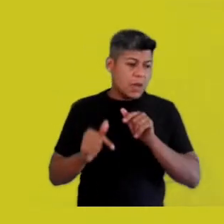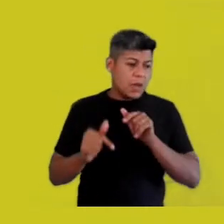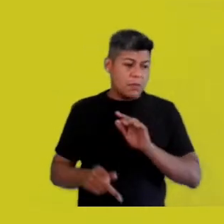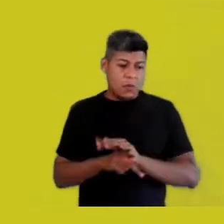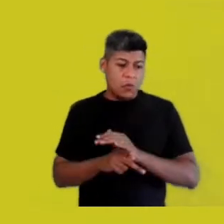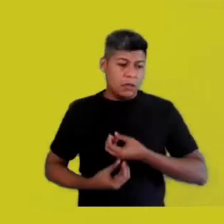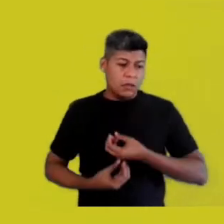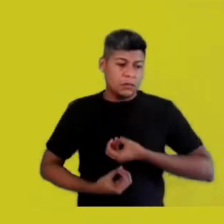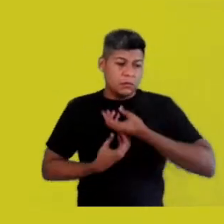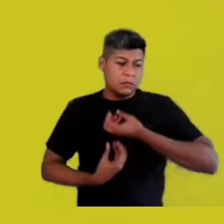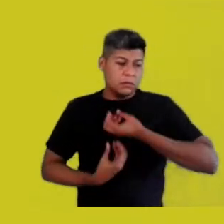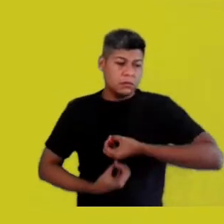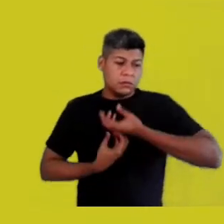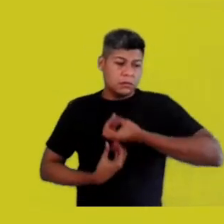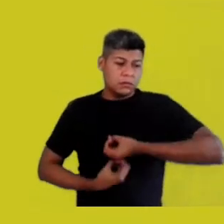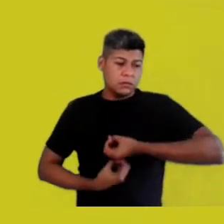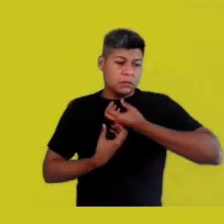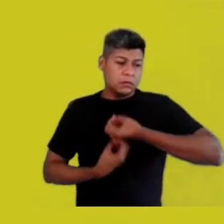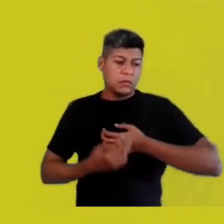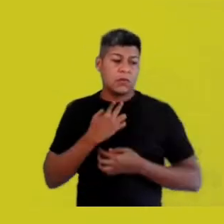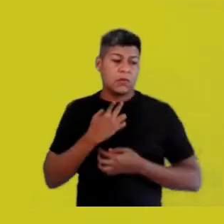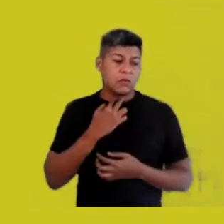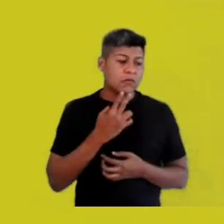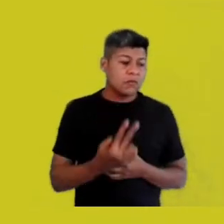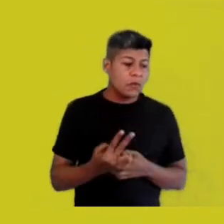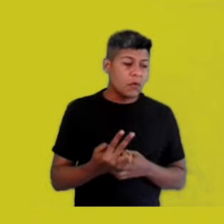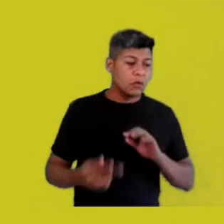body, voice, which belong in a theater laboratory.